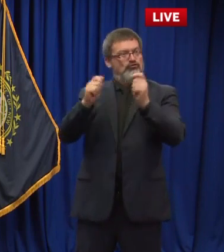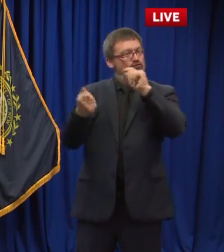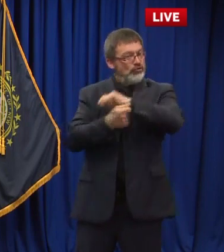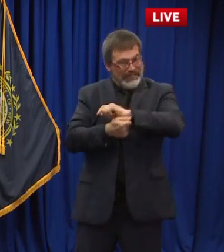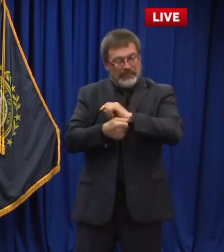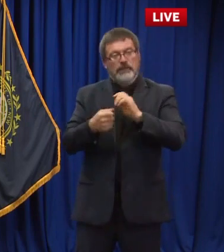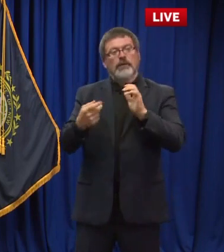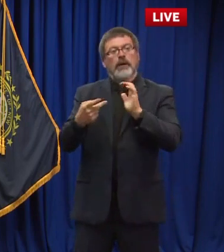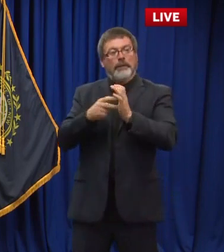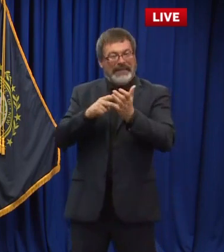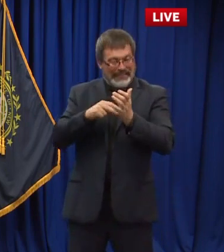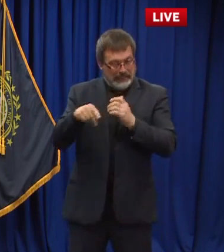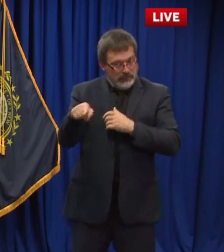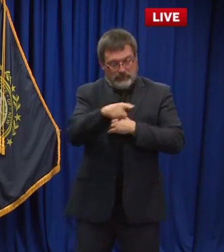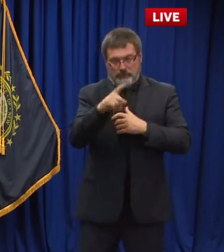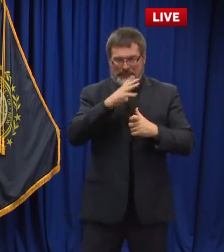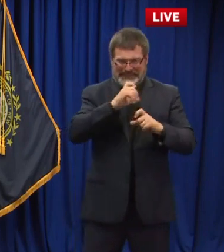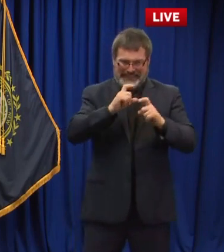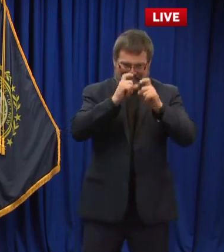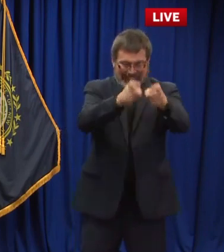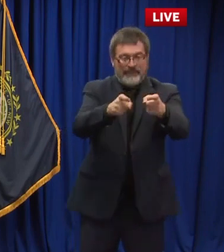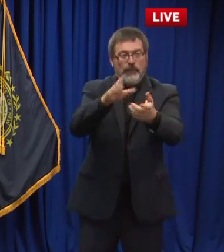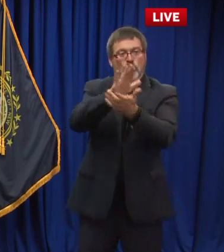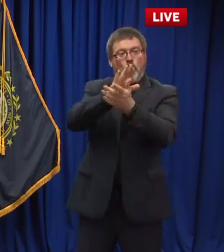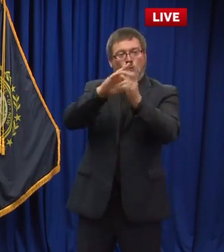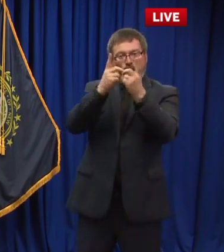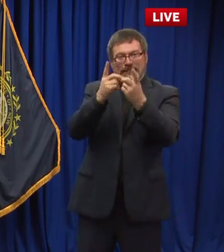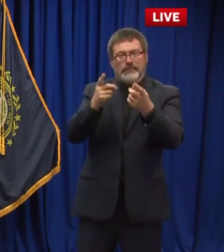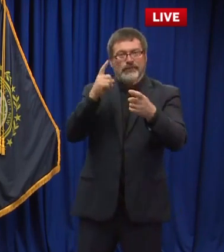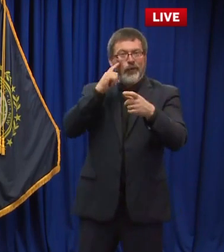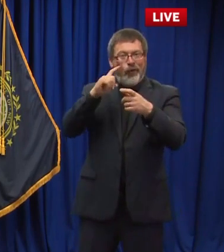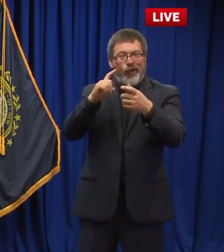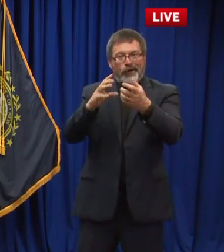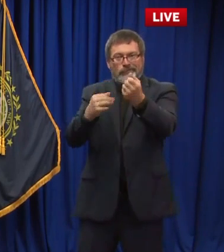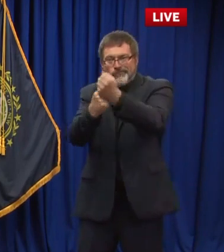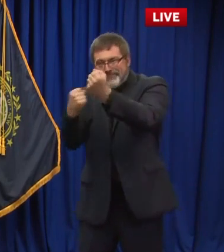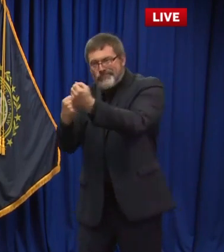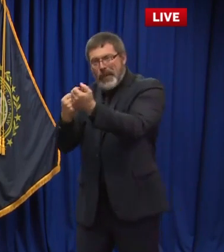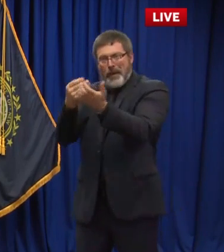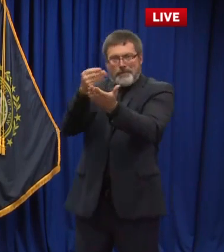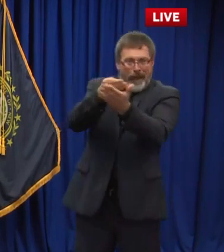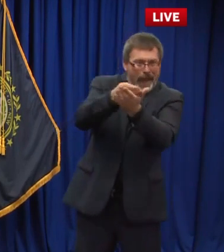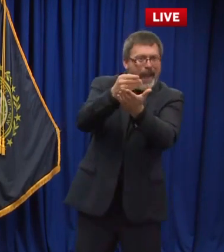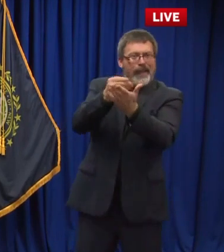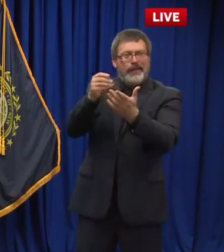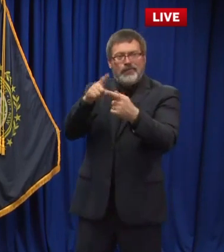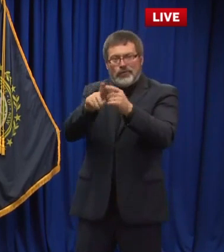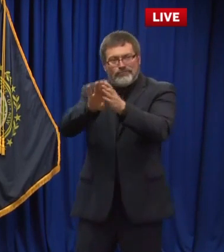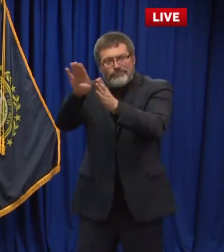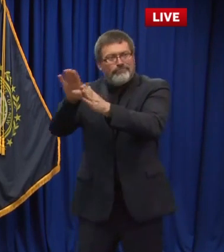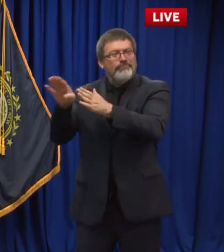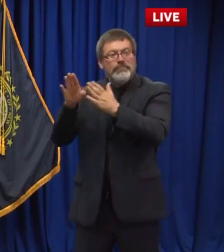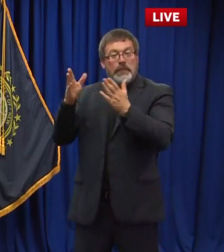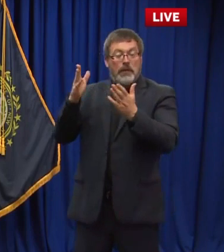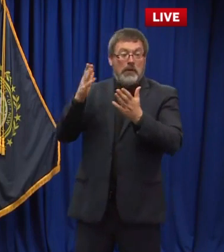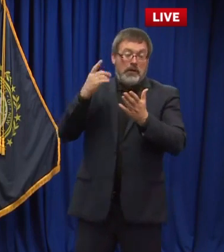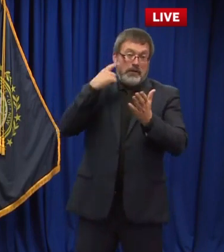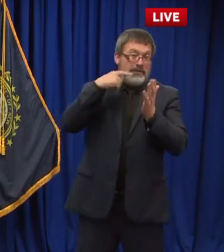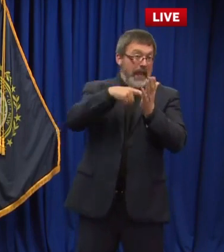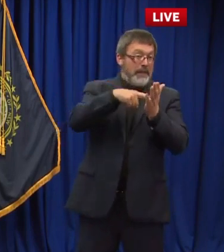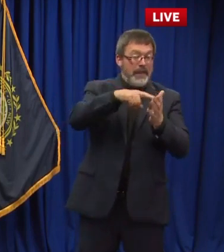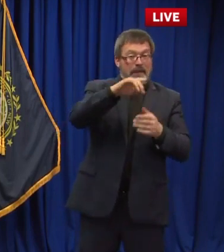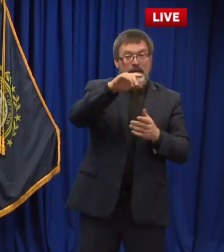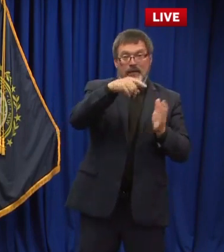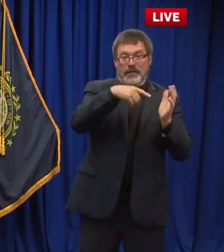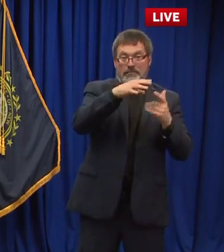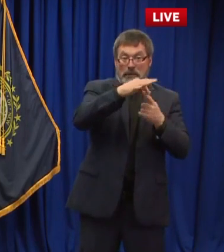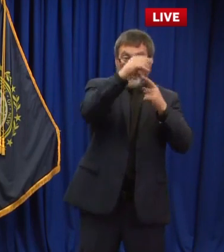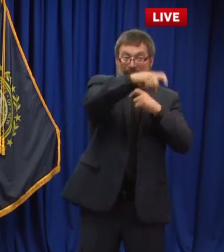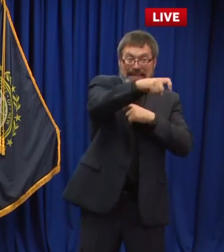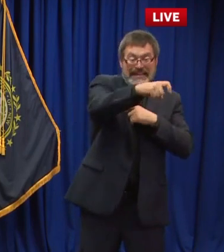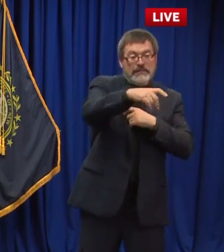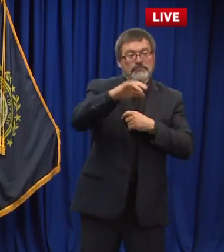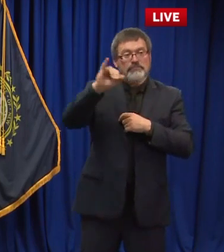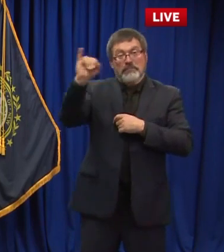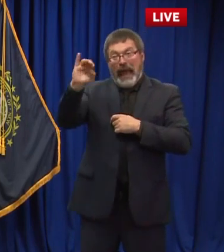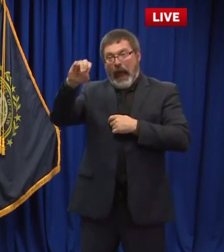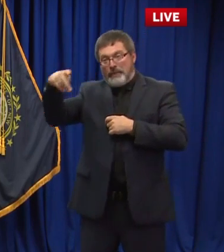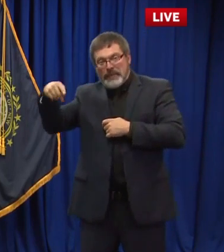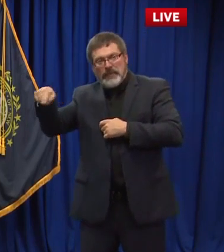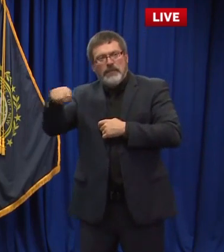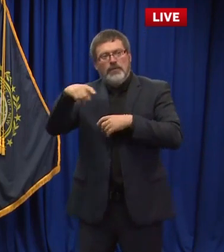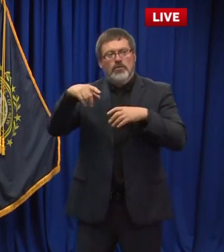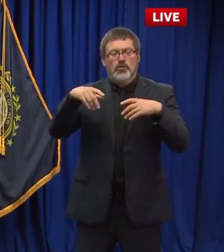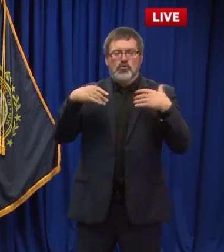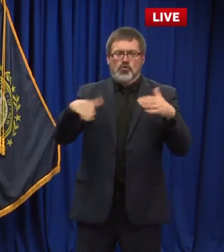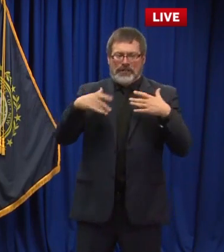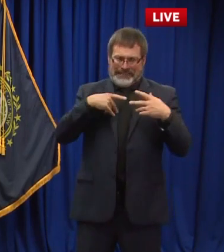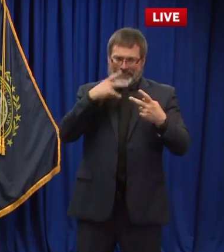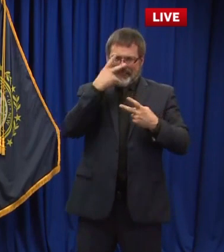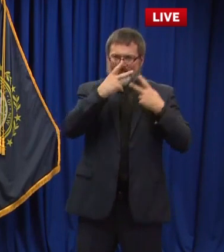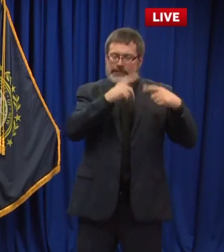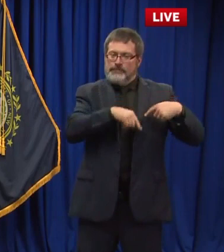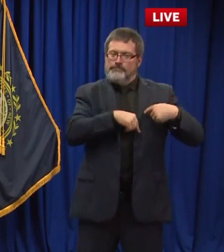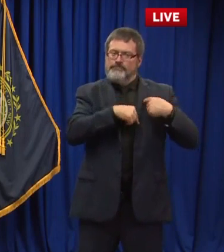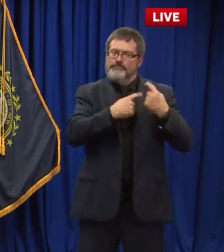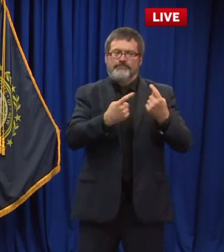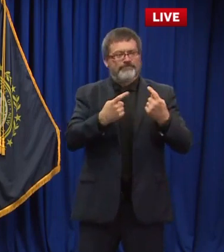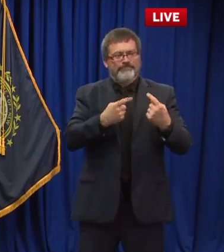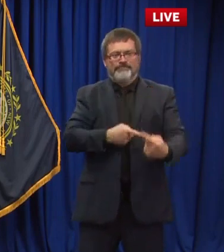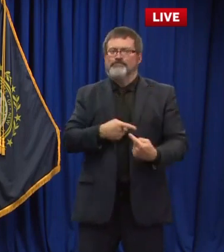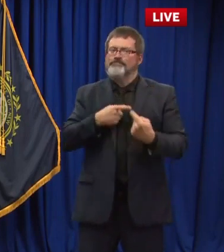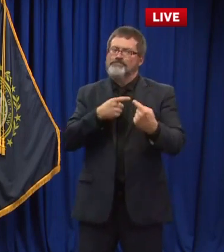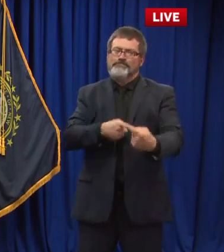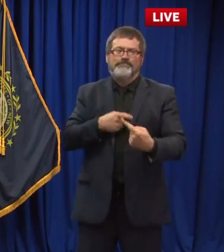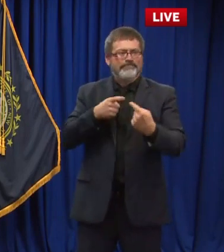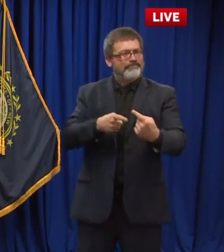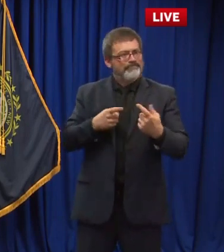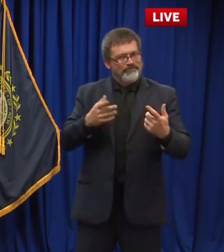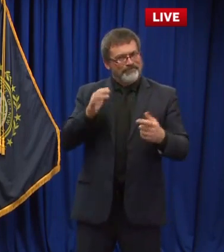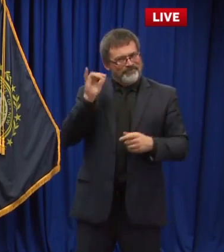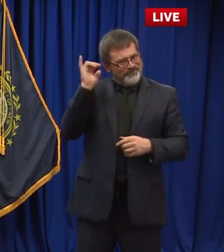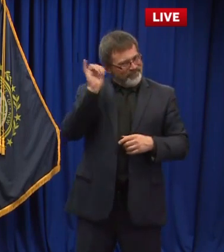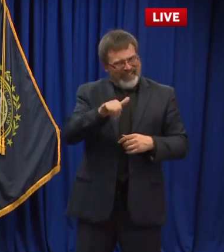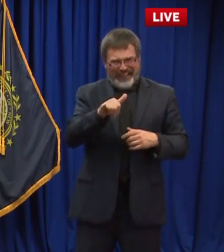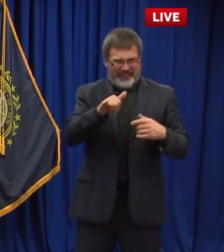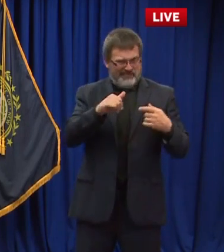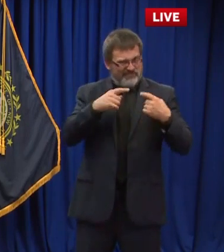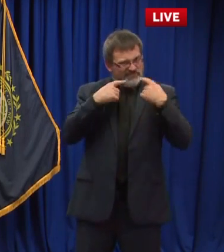THERE IS AN ASPECT OF STUDENT AND TEACHER WELLNESS WE HAVE REALLY PROVIDED A LOT OF FUNDING SO WE CAN PROACTIVELY REACH OUT TO THE KIDS FRANKLY, ONE OF THE AREAS THAT WAS FRUSTRATING FOR